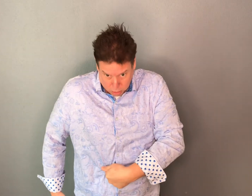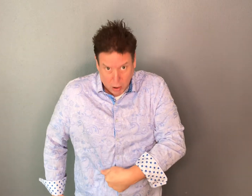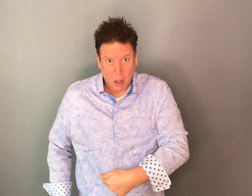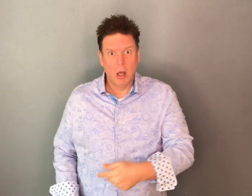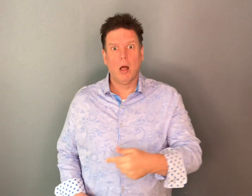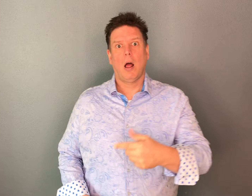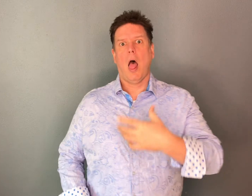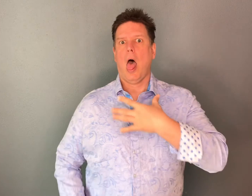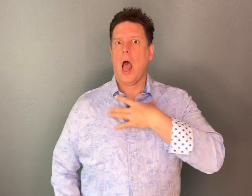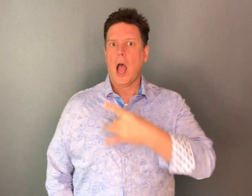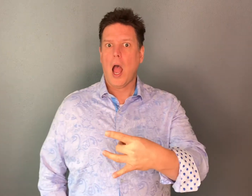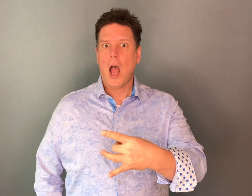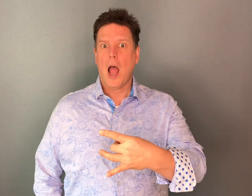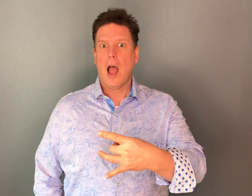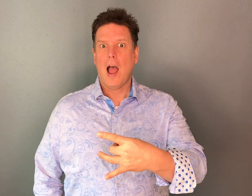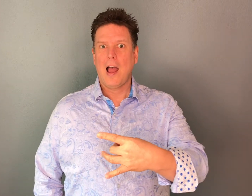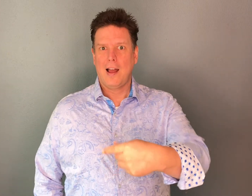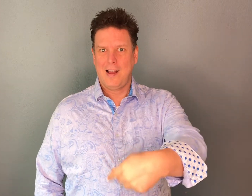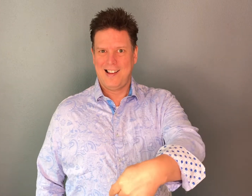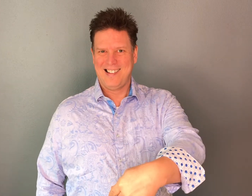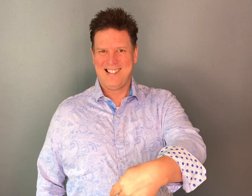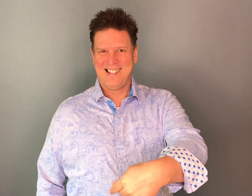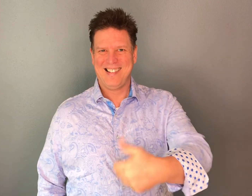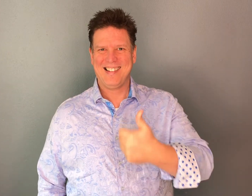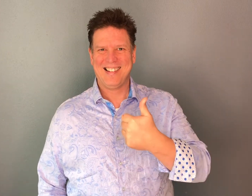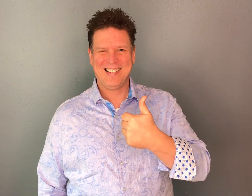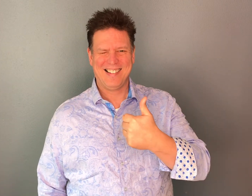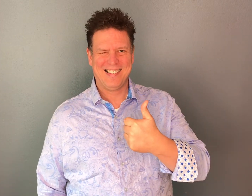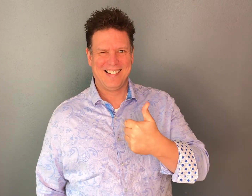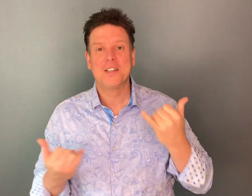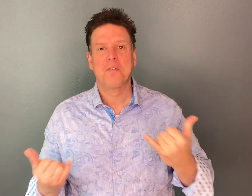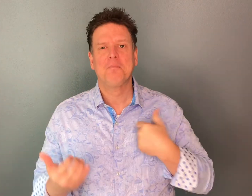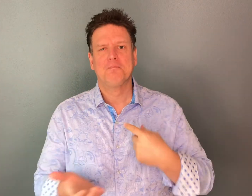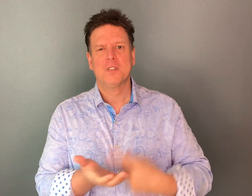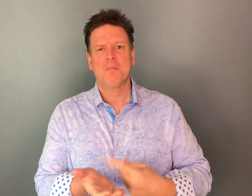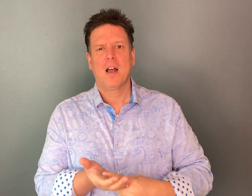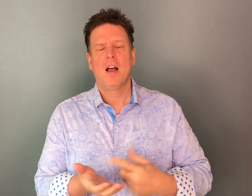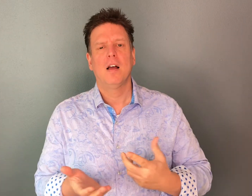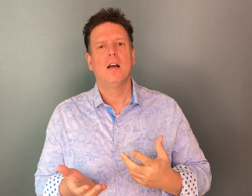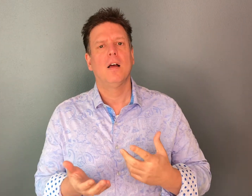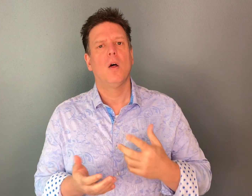like button. If you like this hit the button!